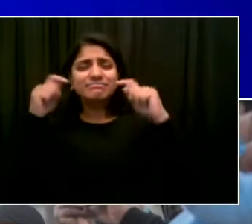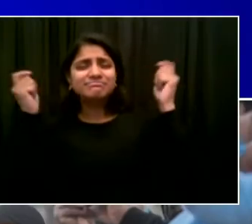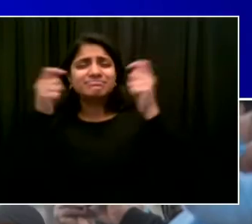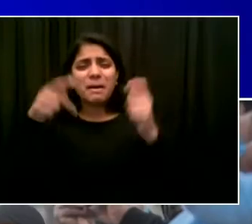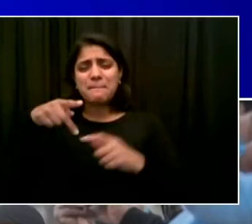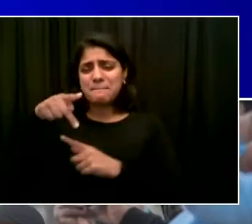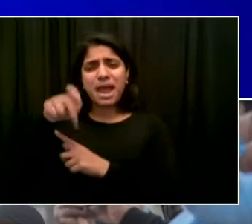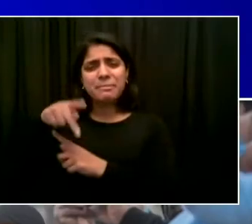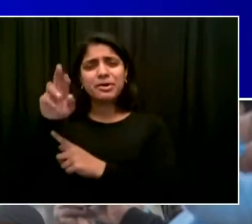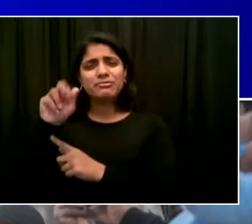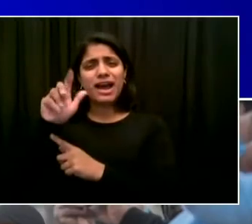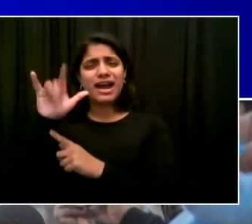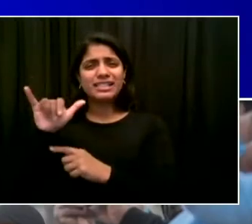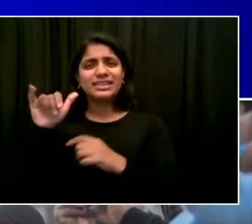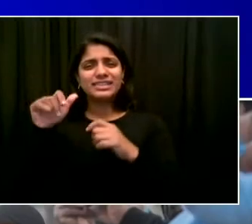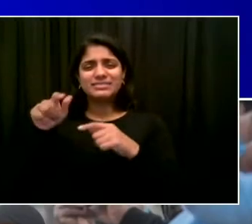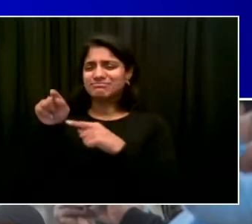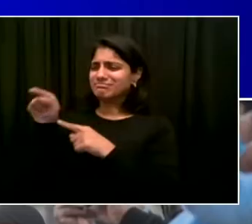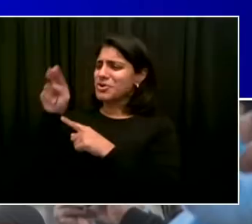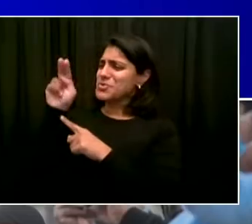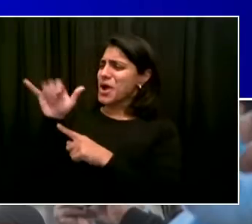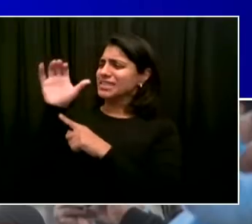CELEBRATION HERE , INCREDIBLE FANS, EVERYONE